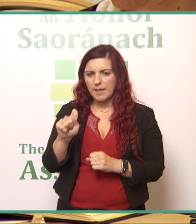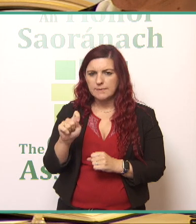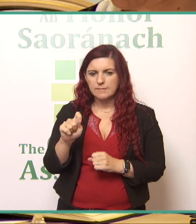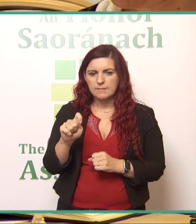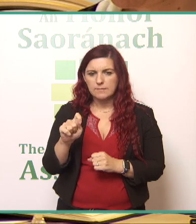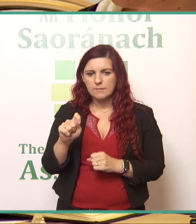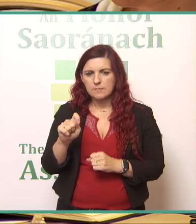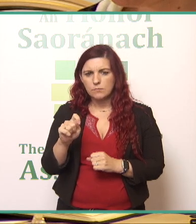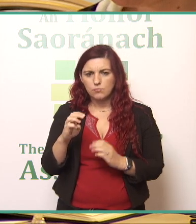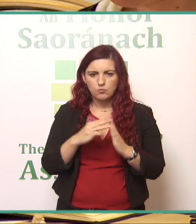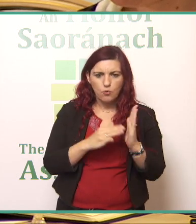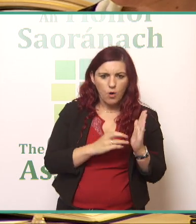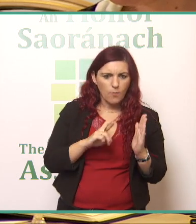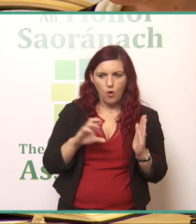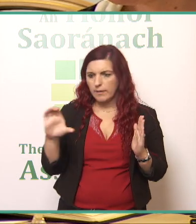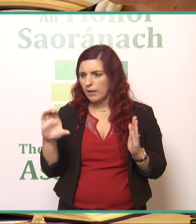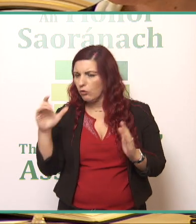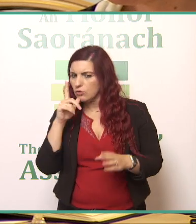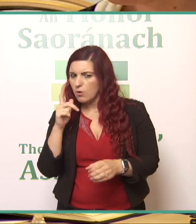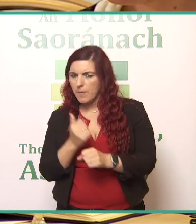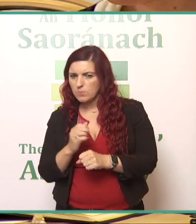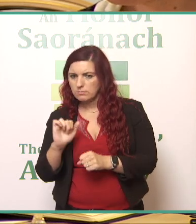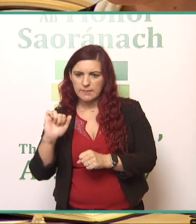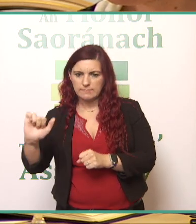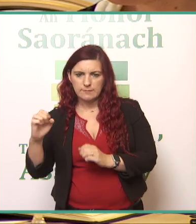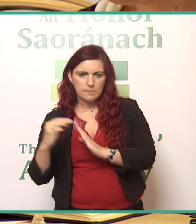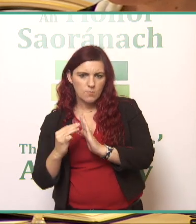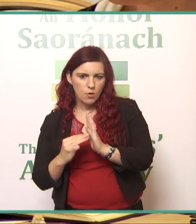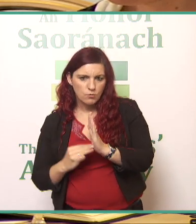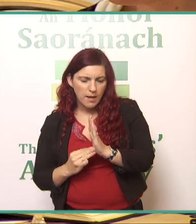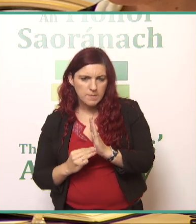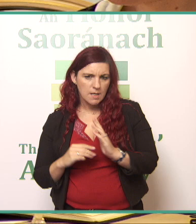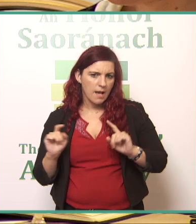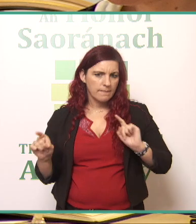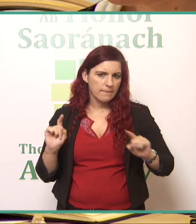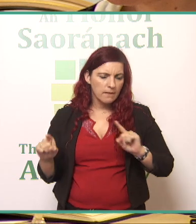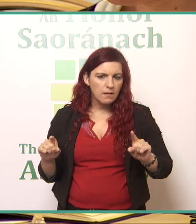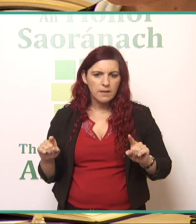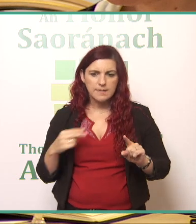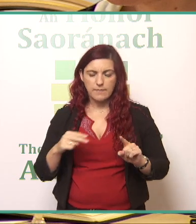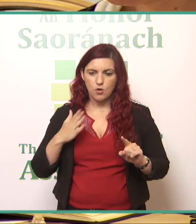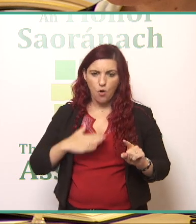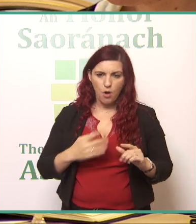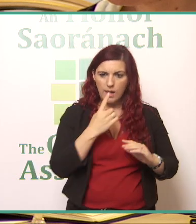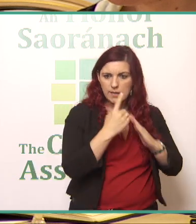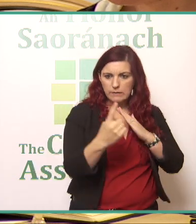program our Karen in the work he's trying to do with car rebog instead of us all the time coming